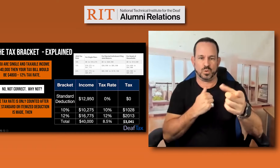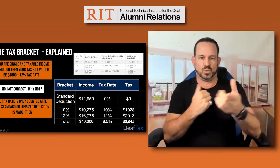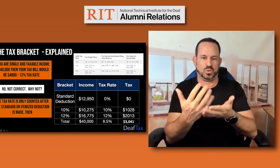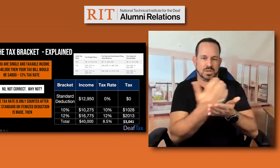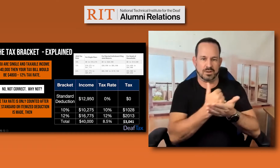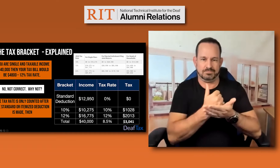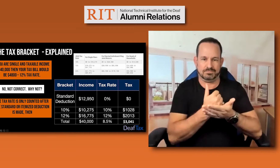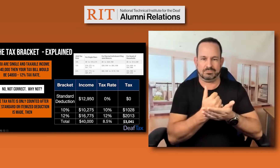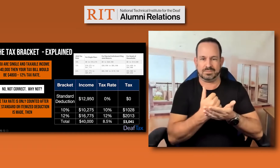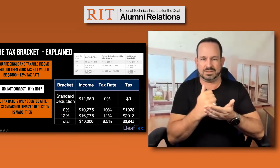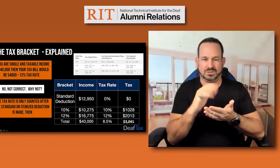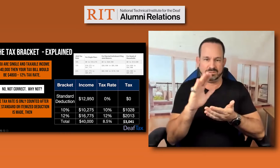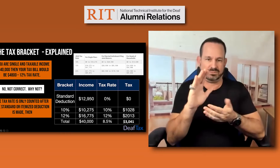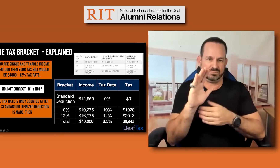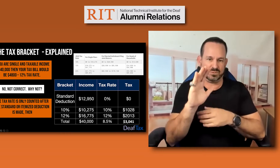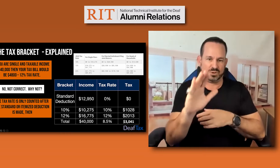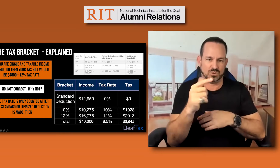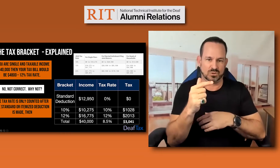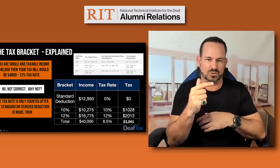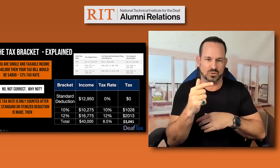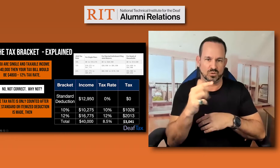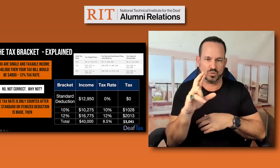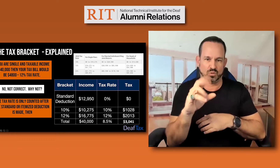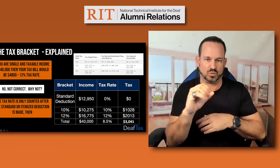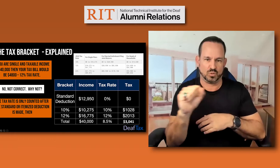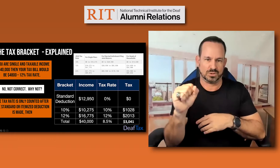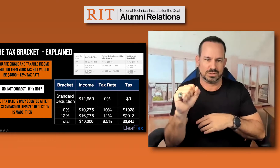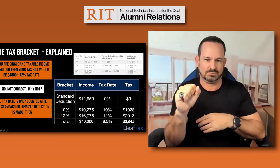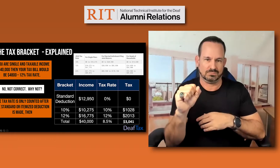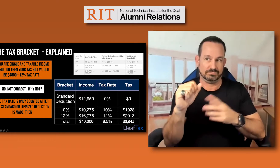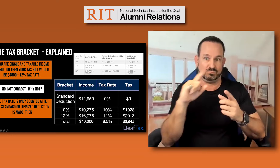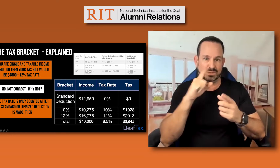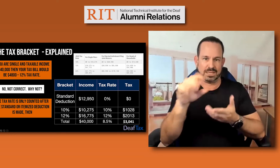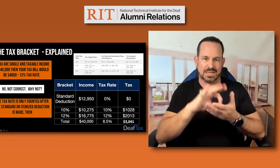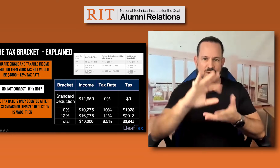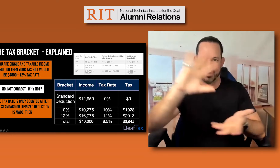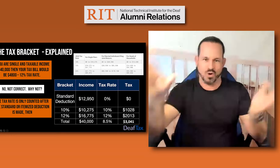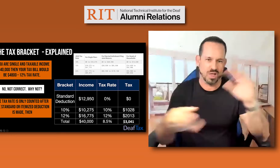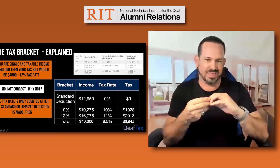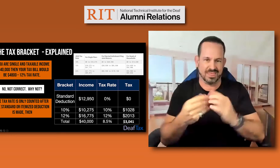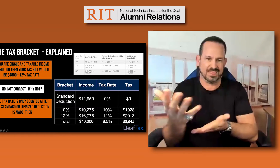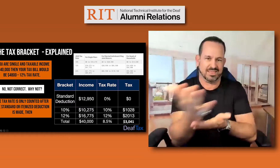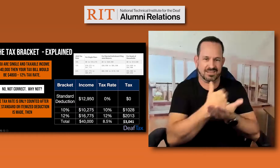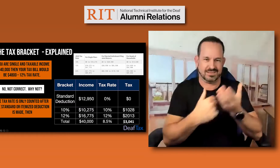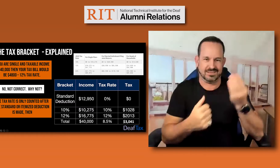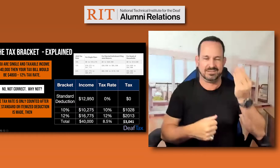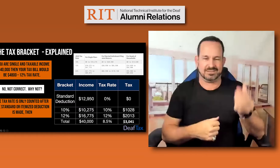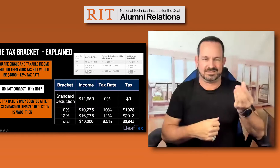for your total income... gross income...